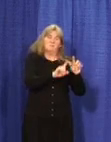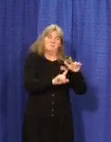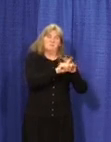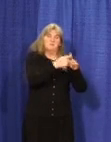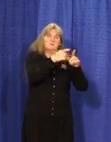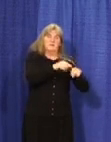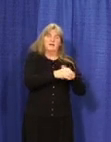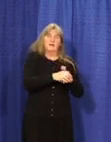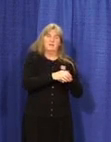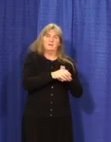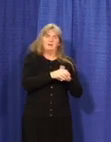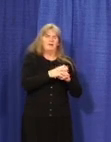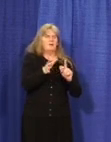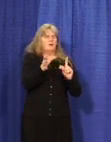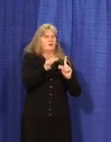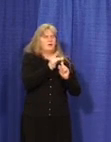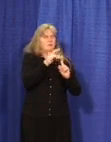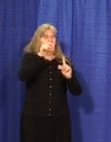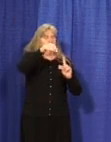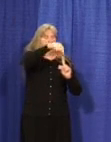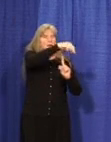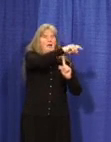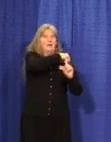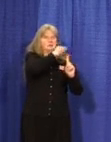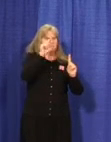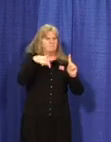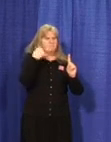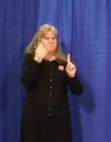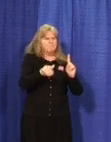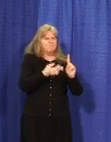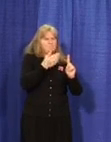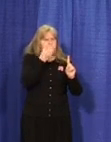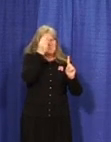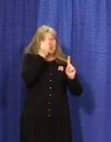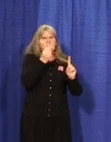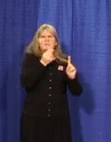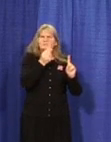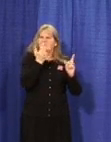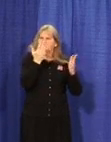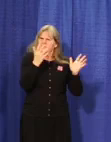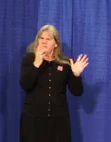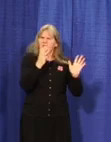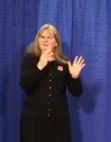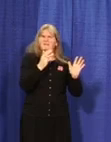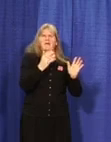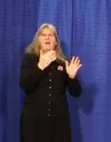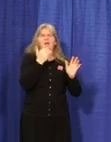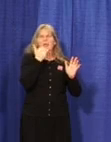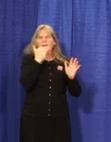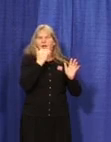tracing and testing carried out to date, and I want to thank all those people, whether in Watson